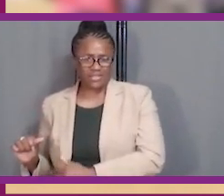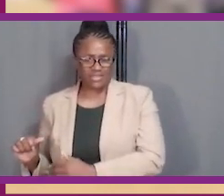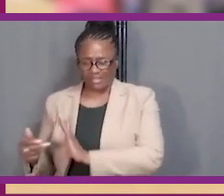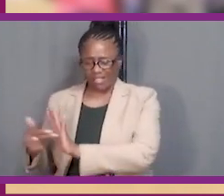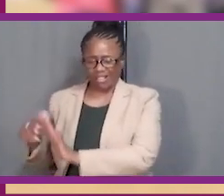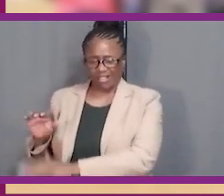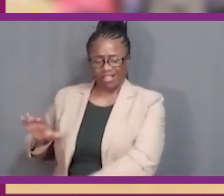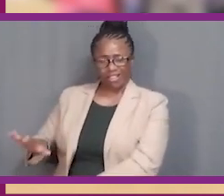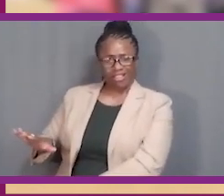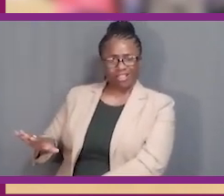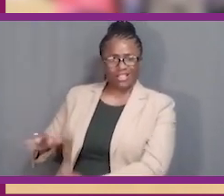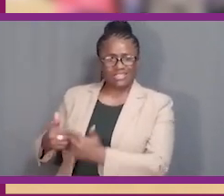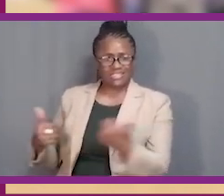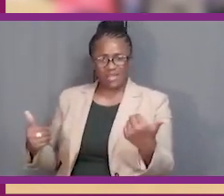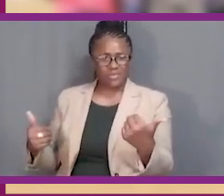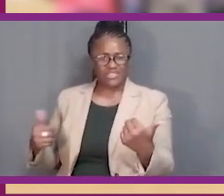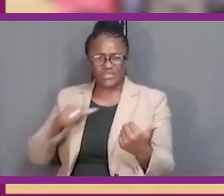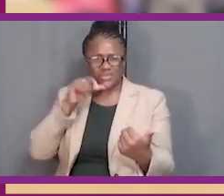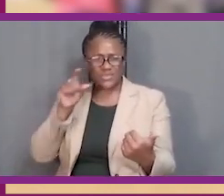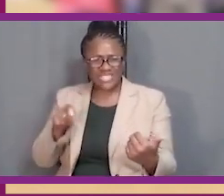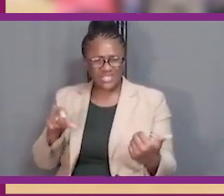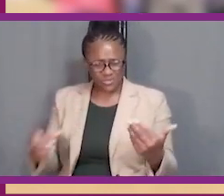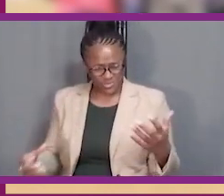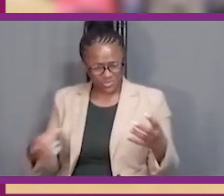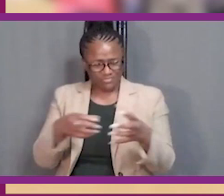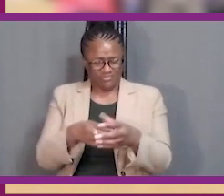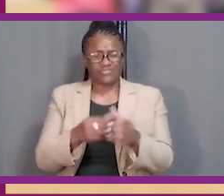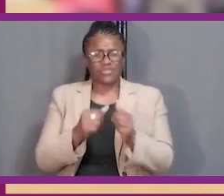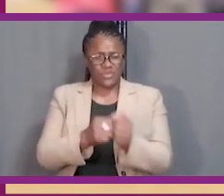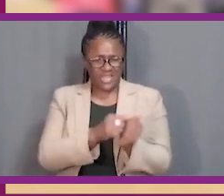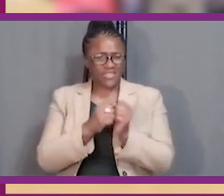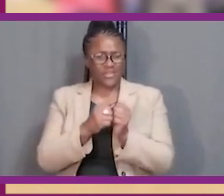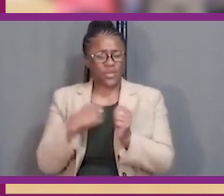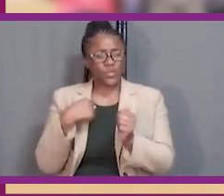We need to be part of the community because we're part of the community. So we really need